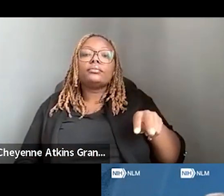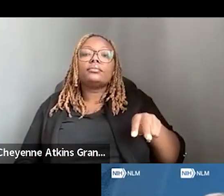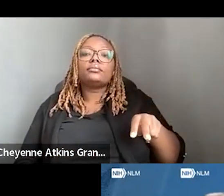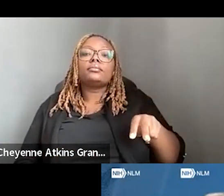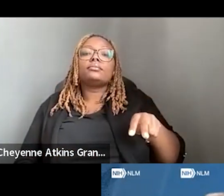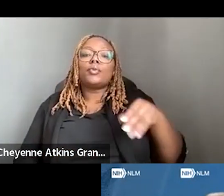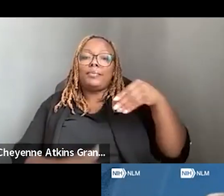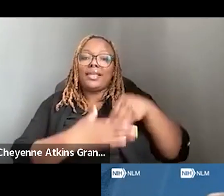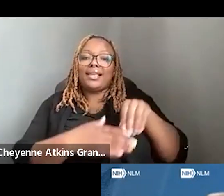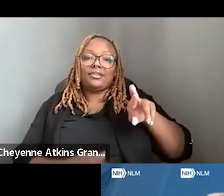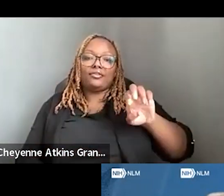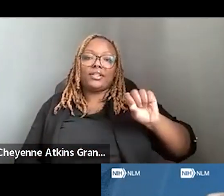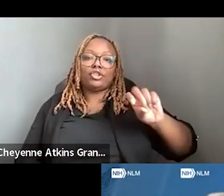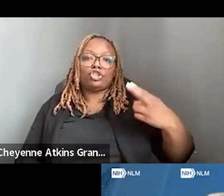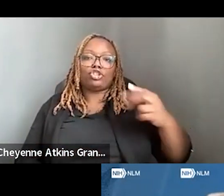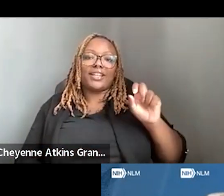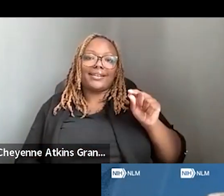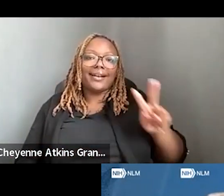So -- it's kind of a -- not as direct way of saying --